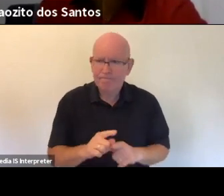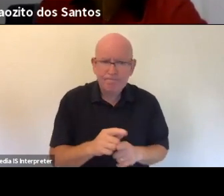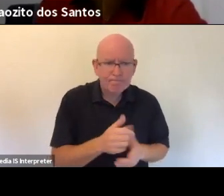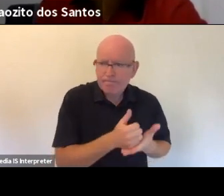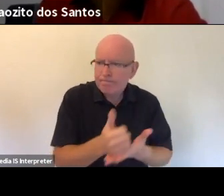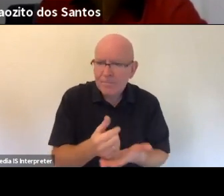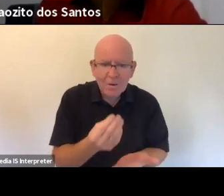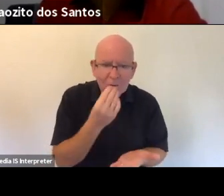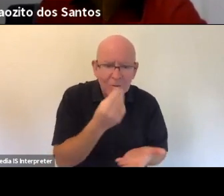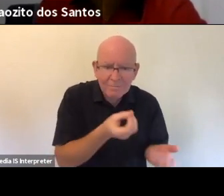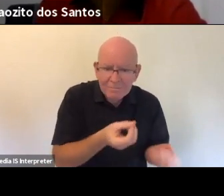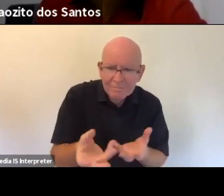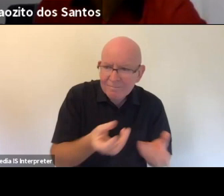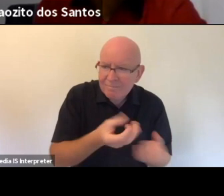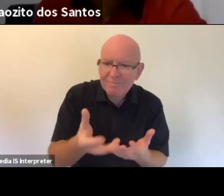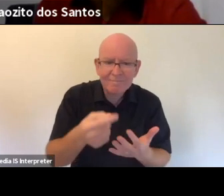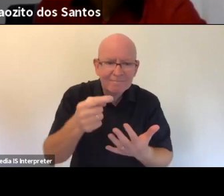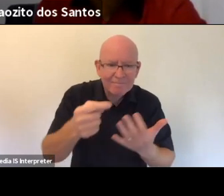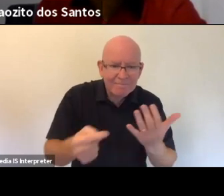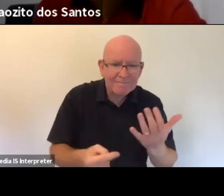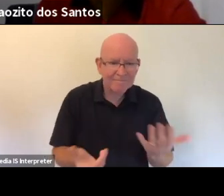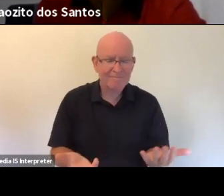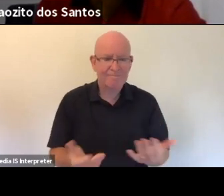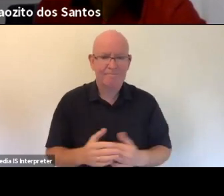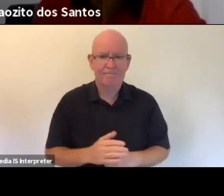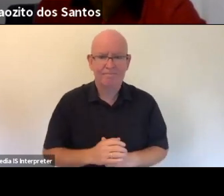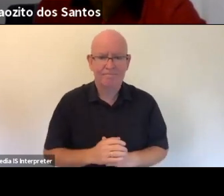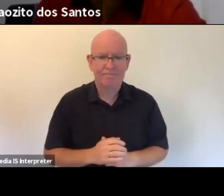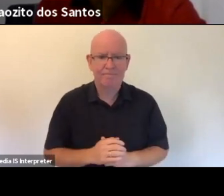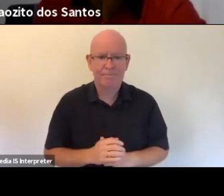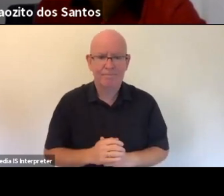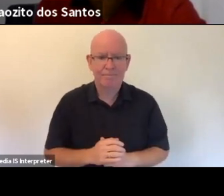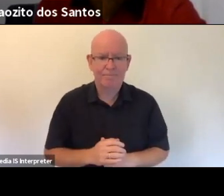washing hand facilities, face masks and other basic needs.